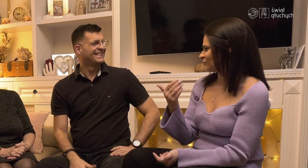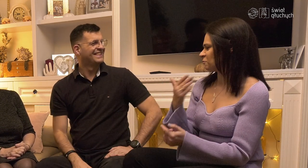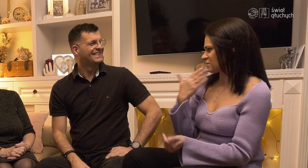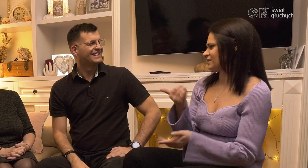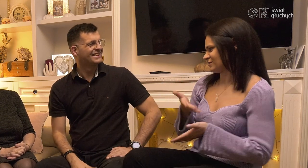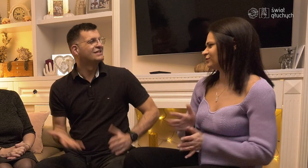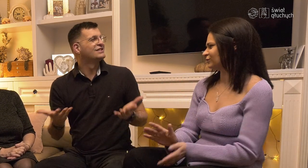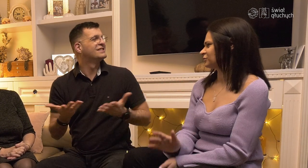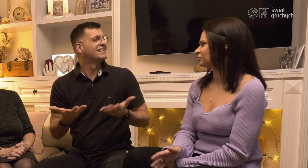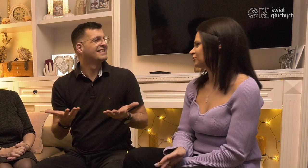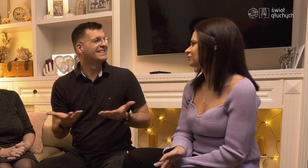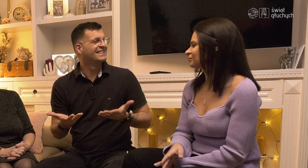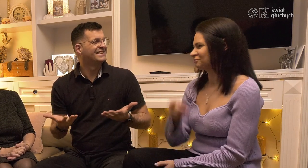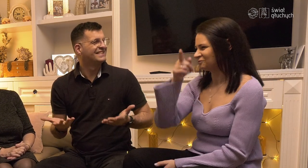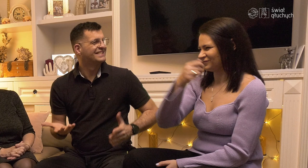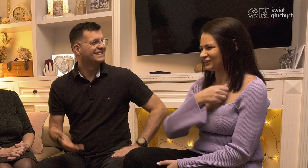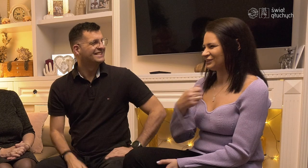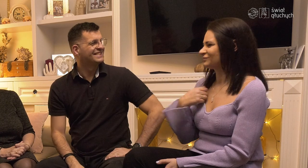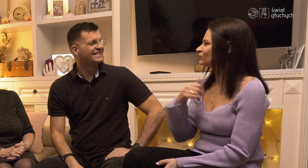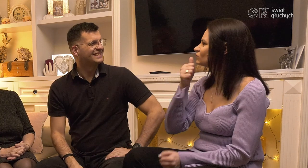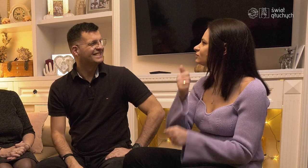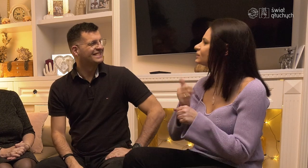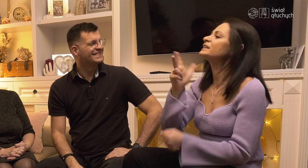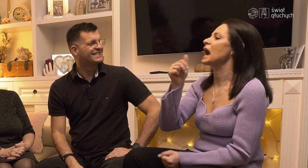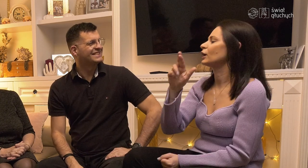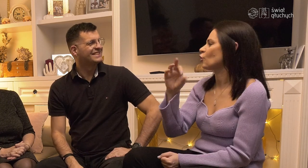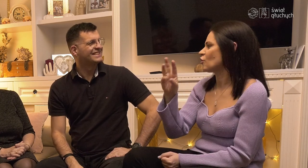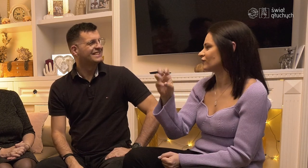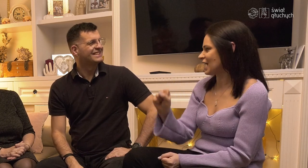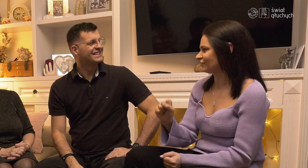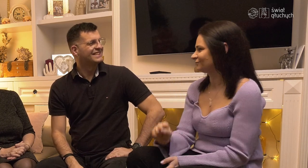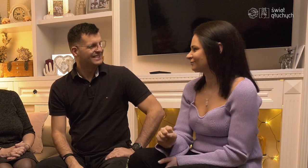[Monika]: He was born in May, in Warsaw at Karowa Street.